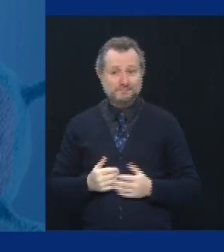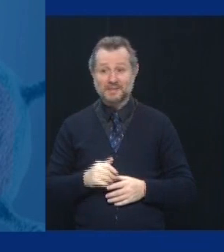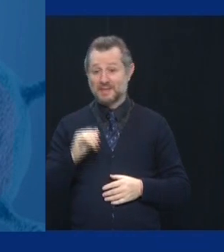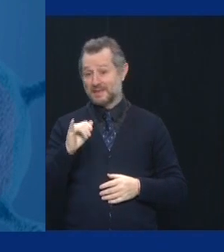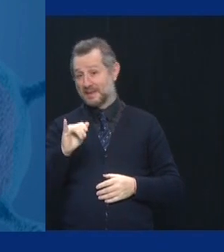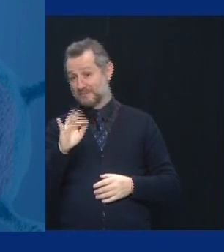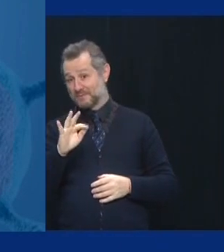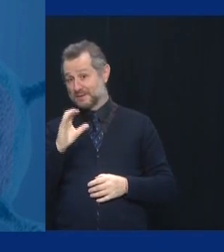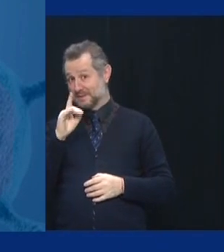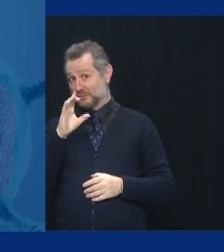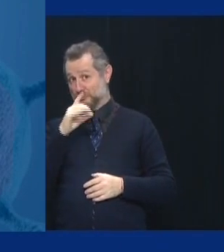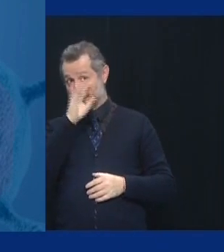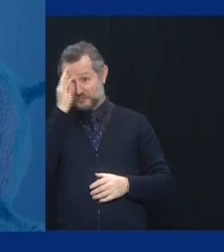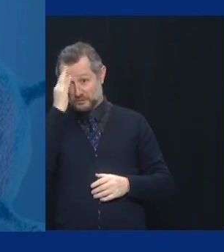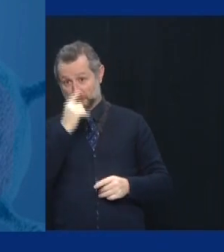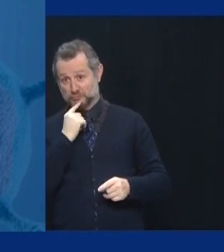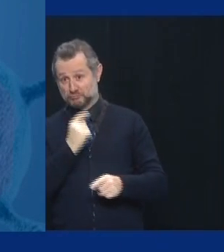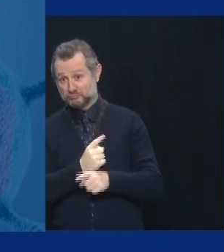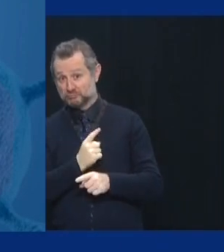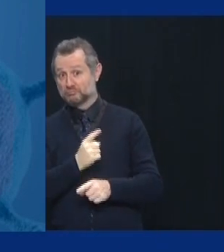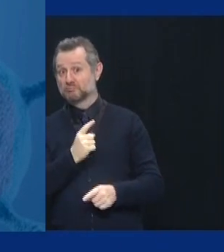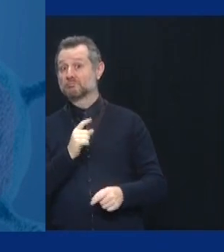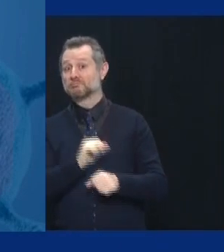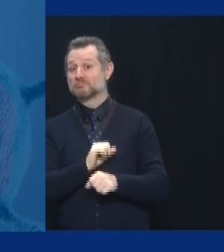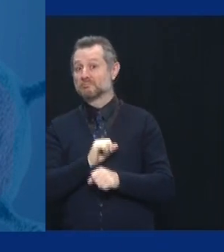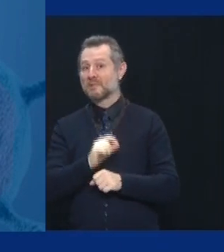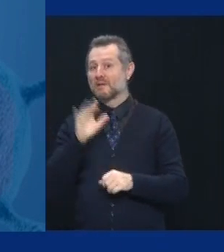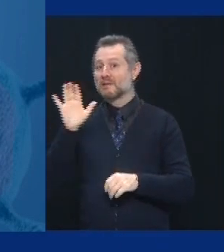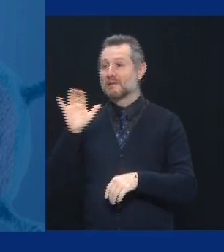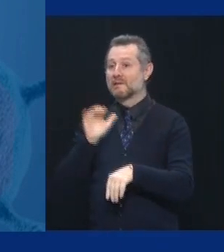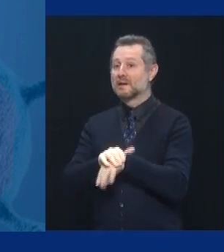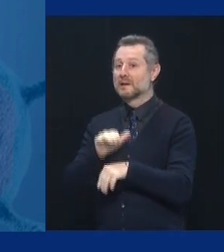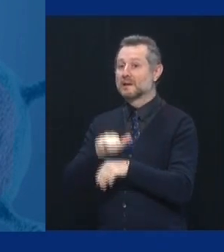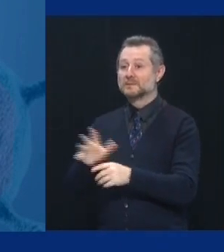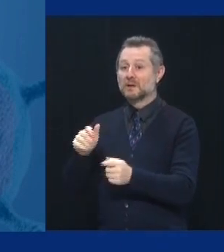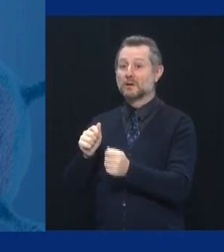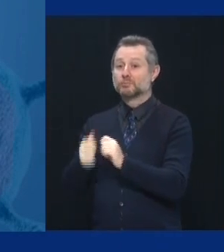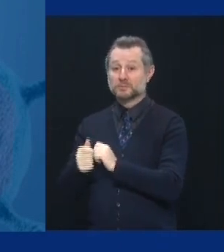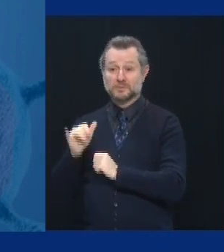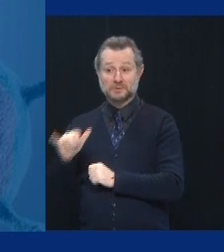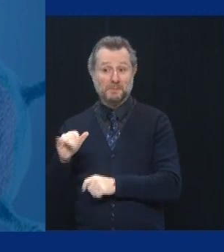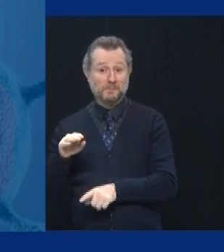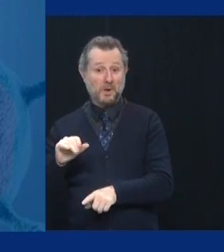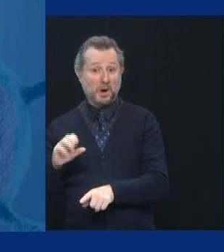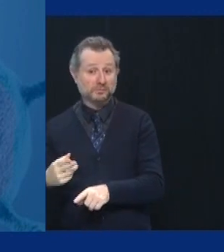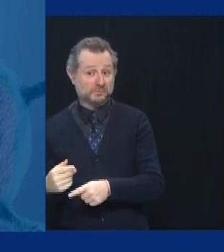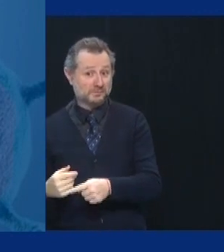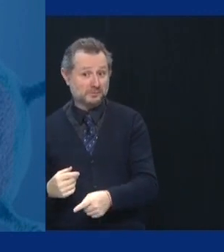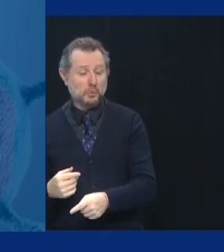ANY OF THESE THREE STRAINS COULD BE A SECOND WAVE.